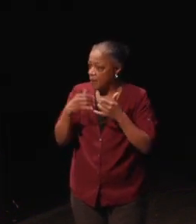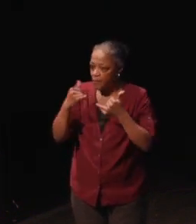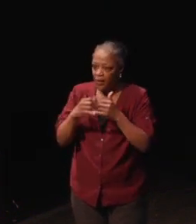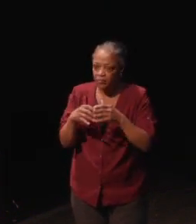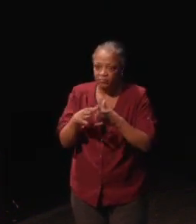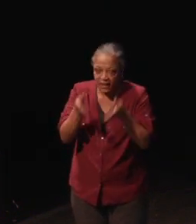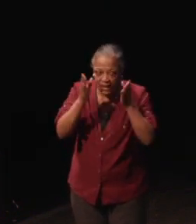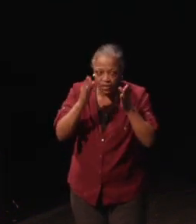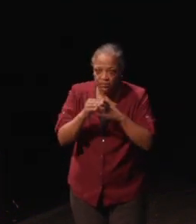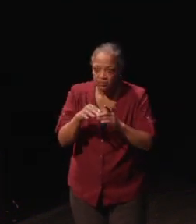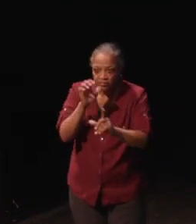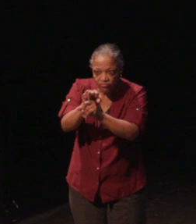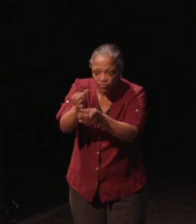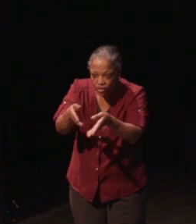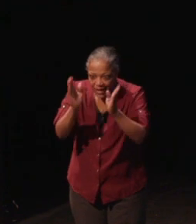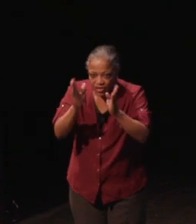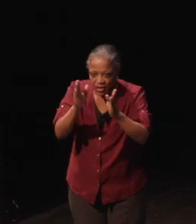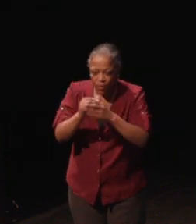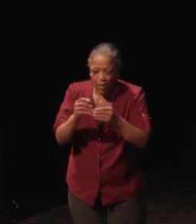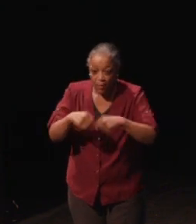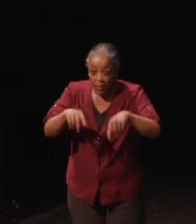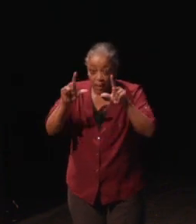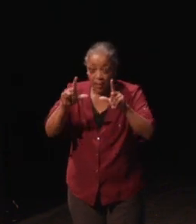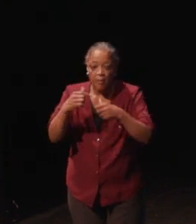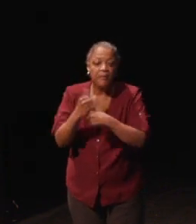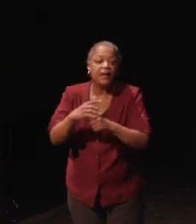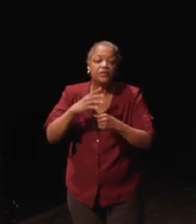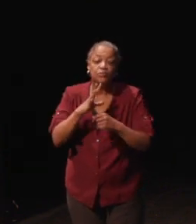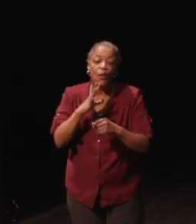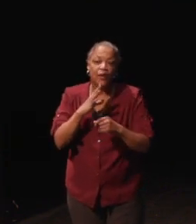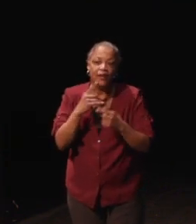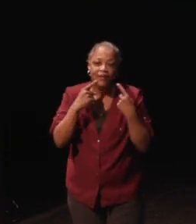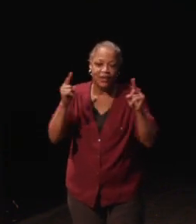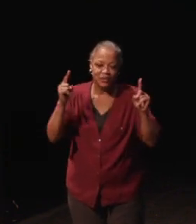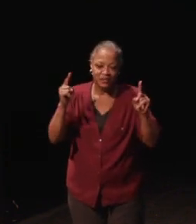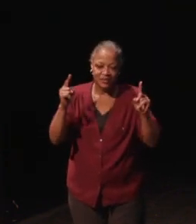with any kind of pop-ups, maybe make a spoken announcement instead.